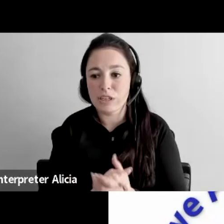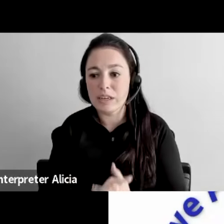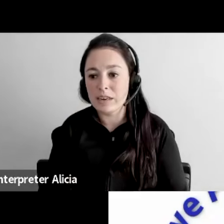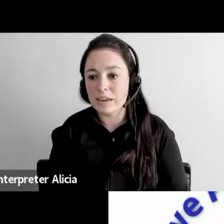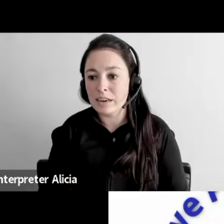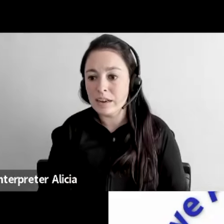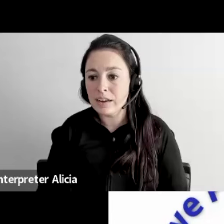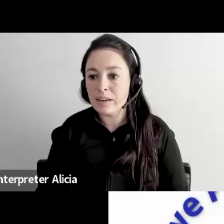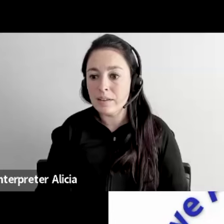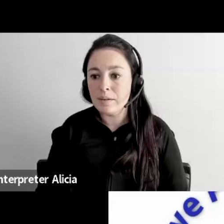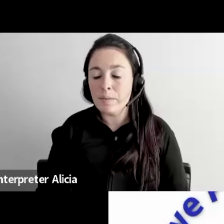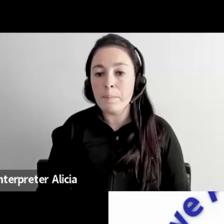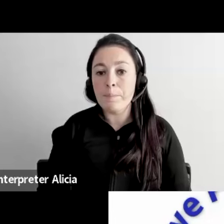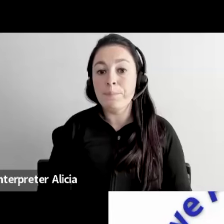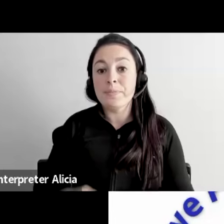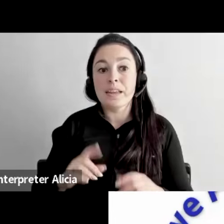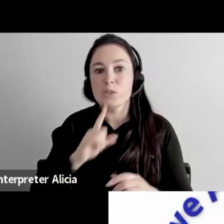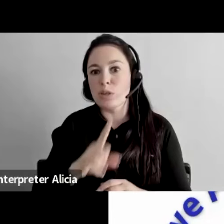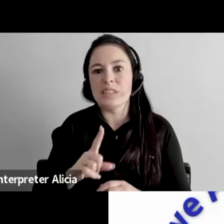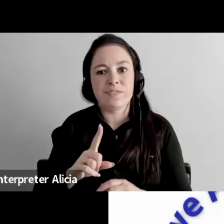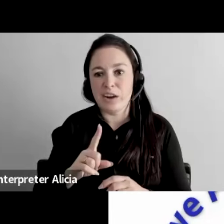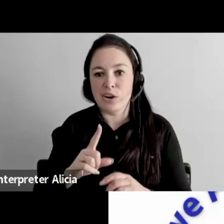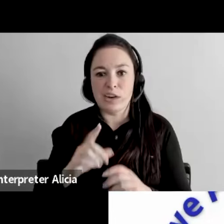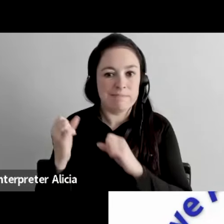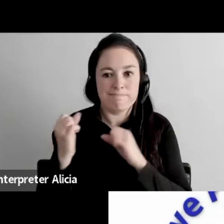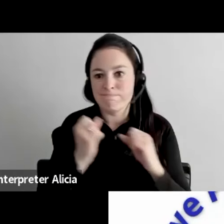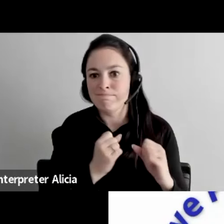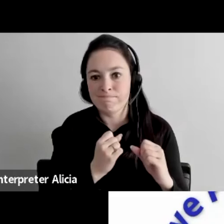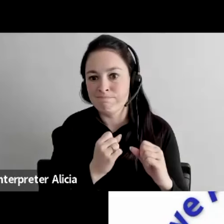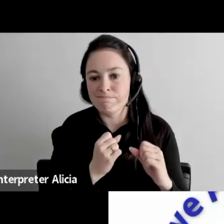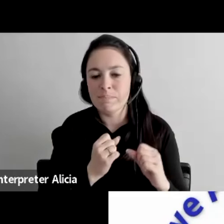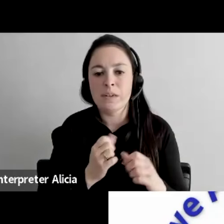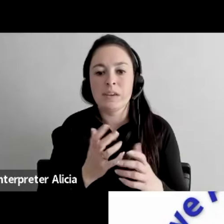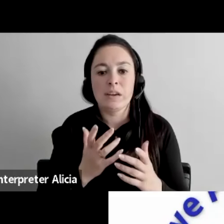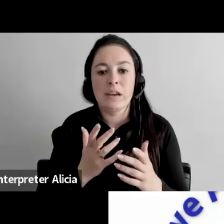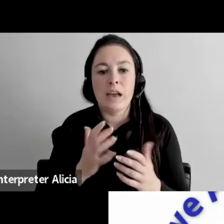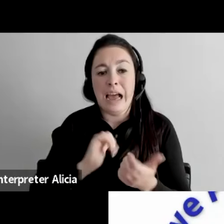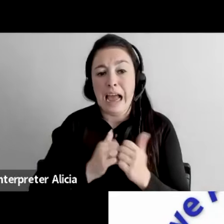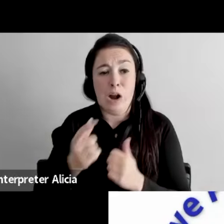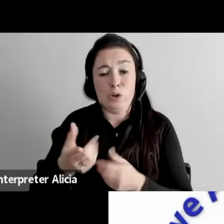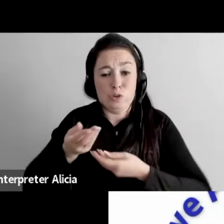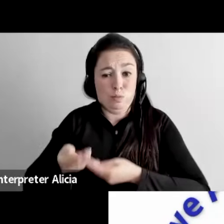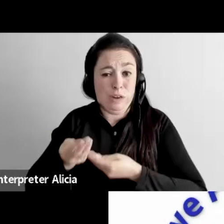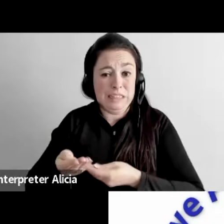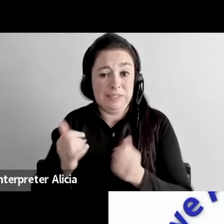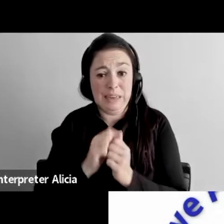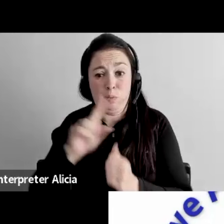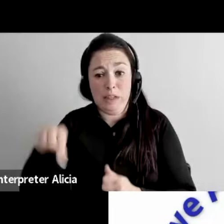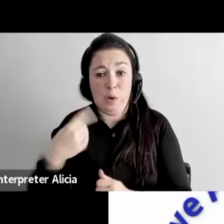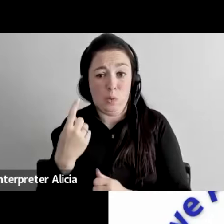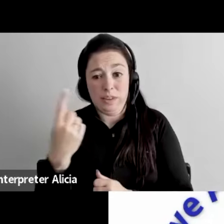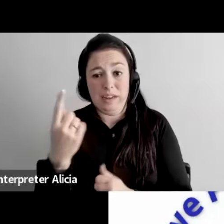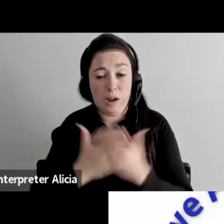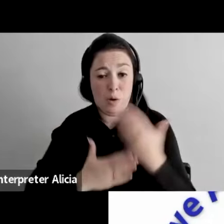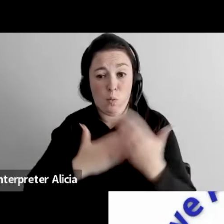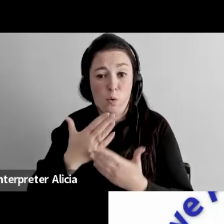this one because it's very nuts and bolts how do you breastfeed with only one hand to hold a baby.